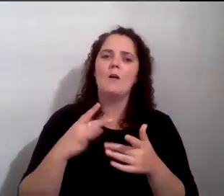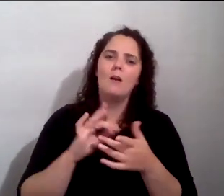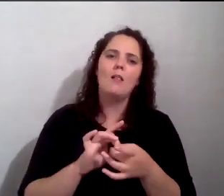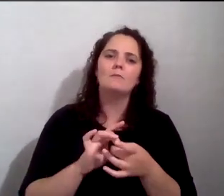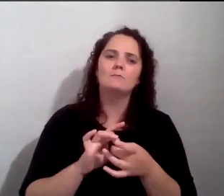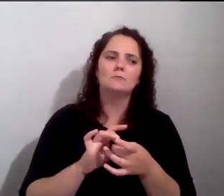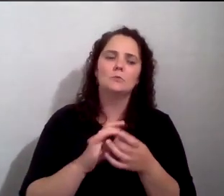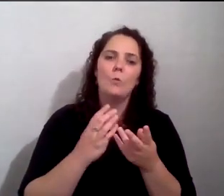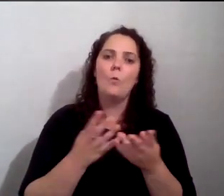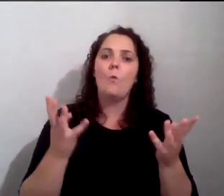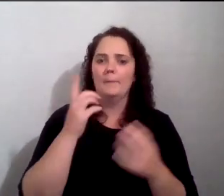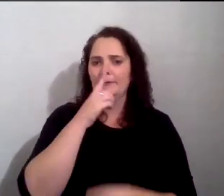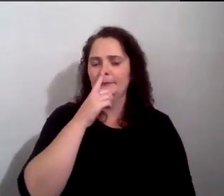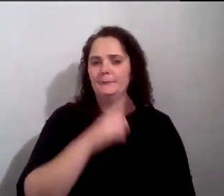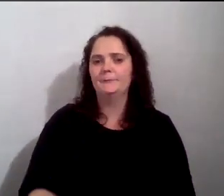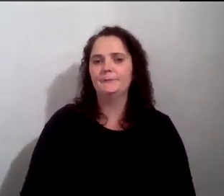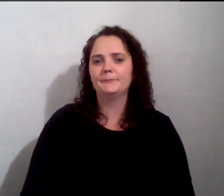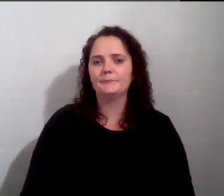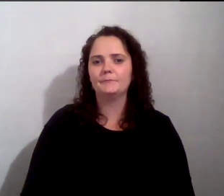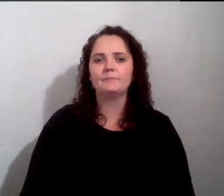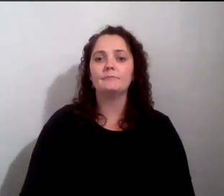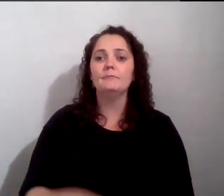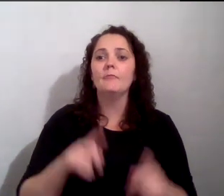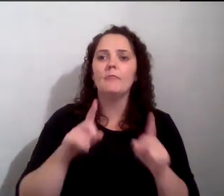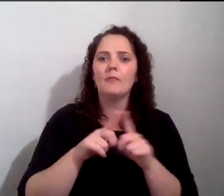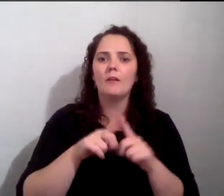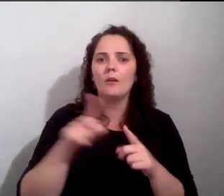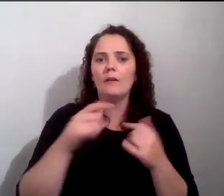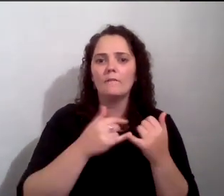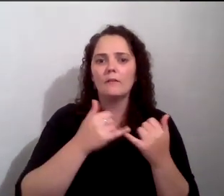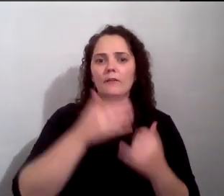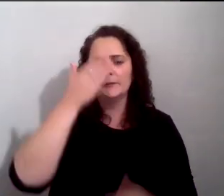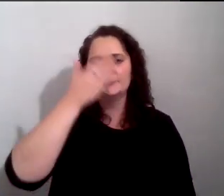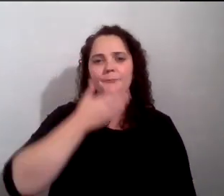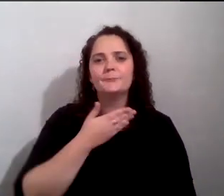more universal in that way. Yeah I mean you're very bare faced,